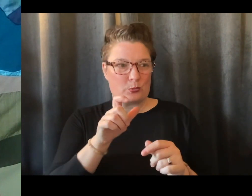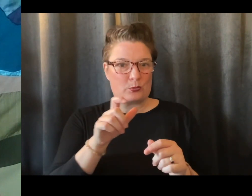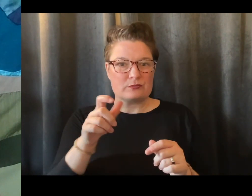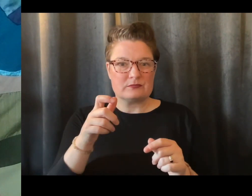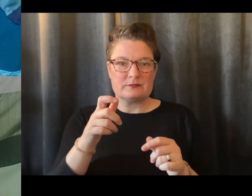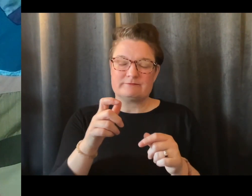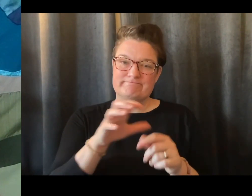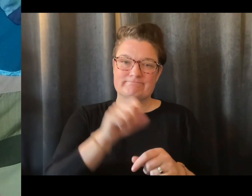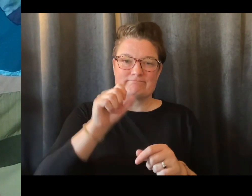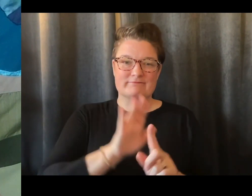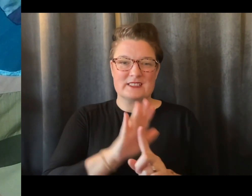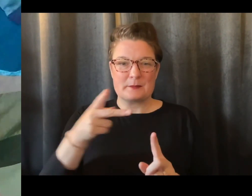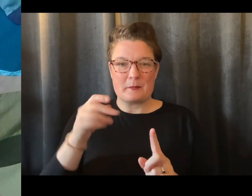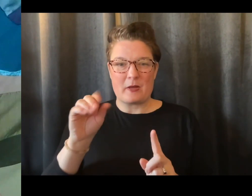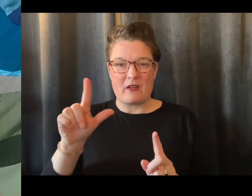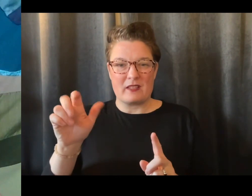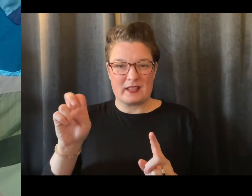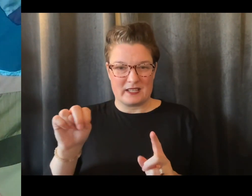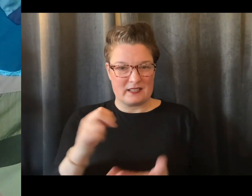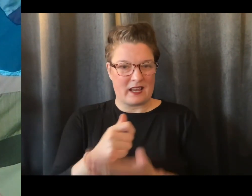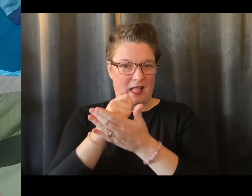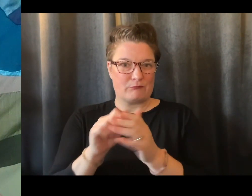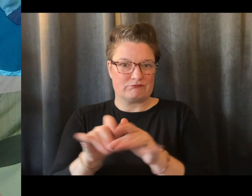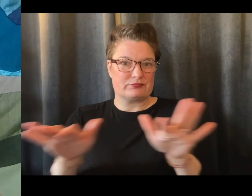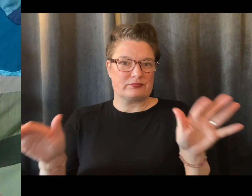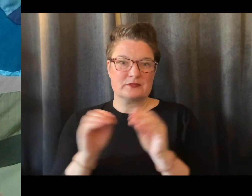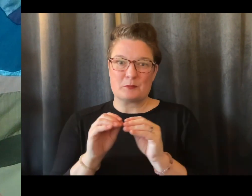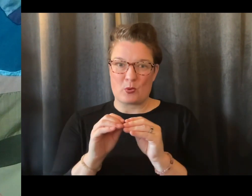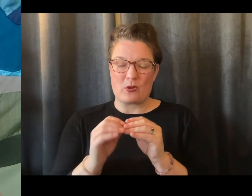The monarchs travel too, and feel the way your breath moves.